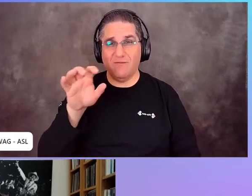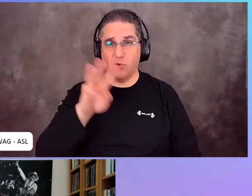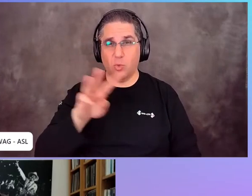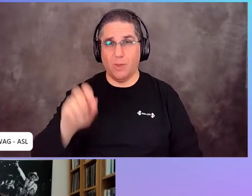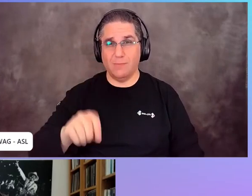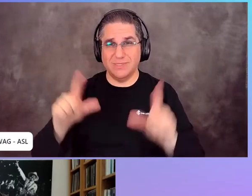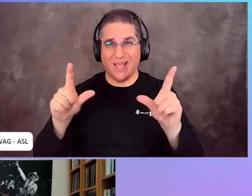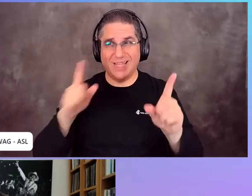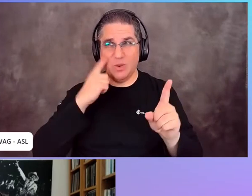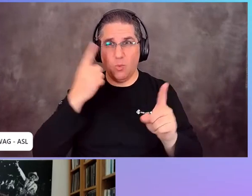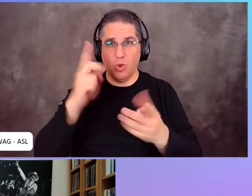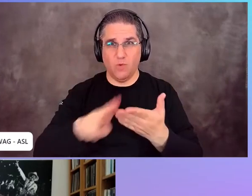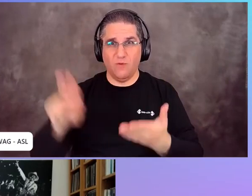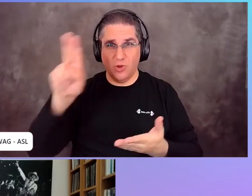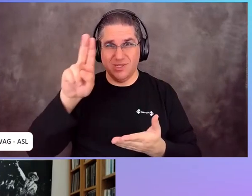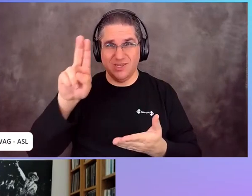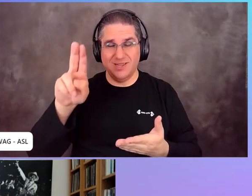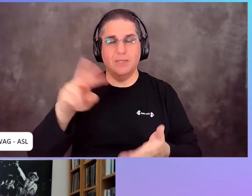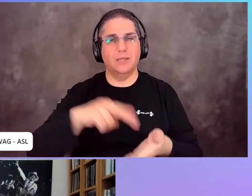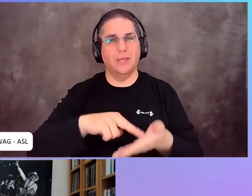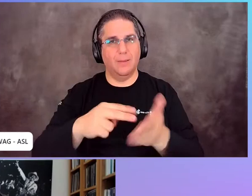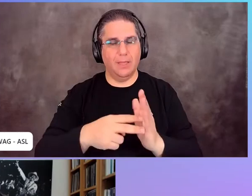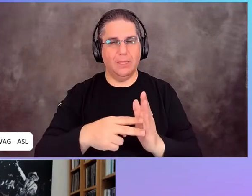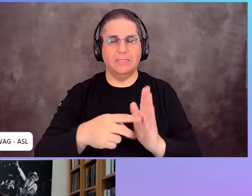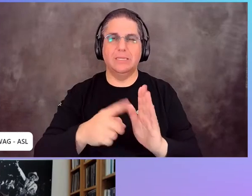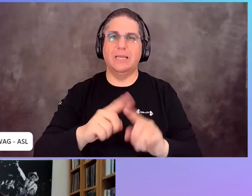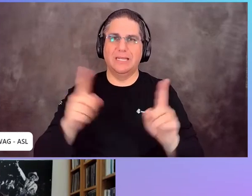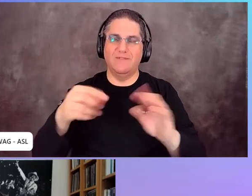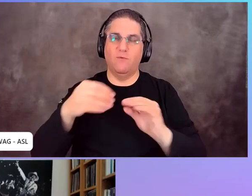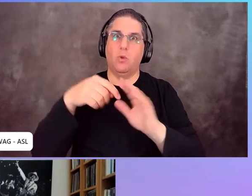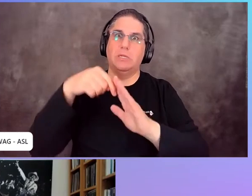snapshot to the organization. Of course there are large